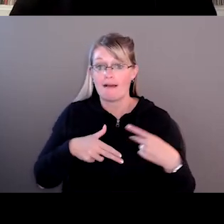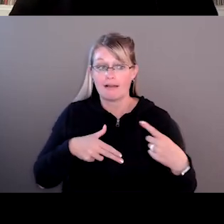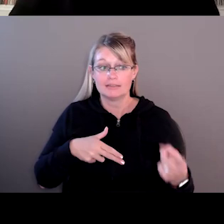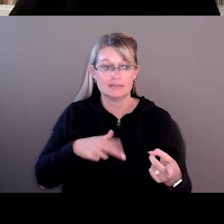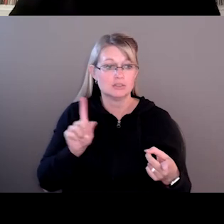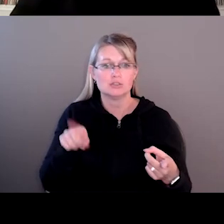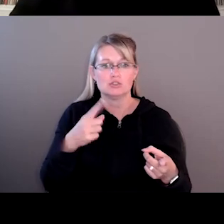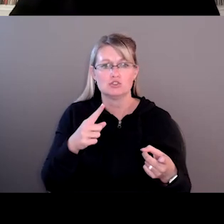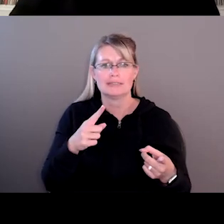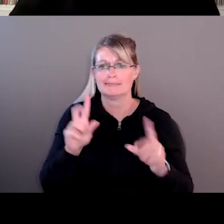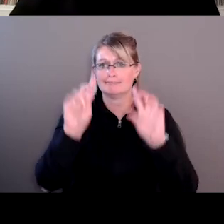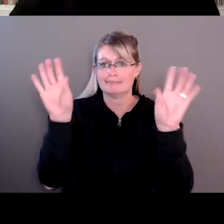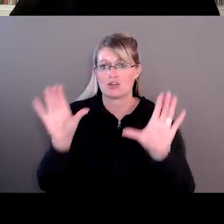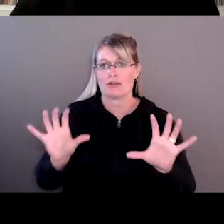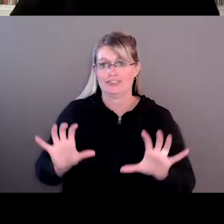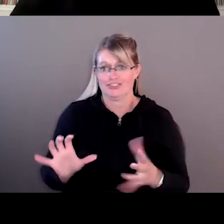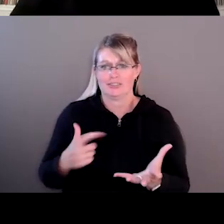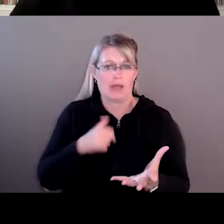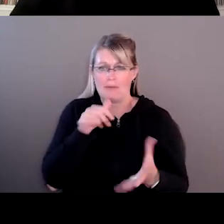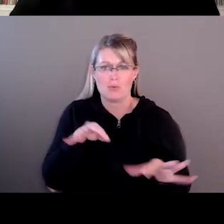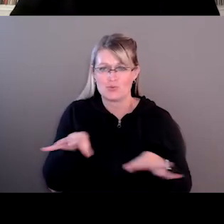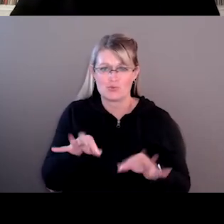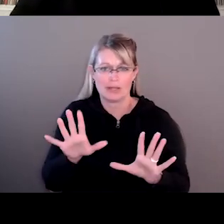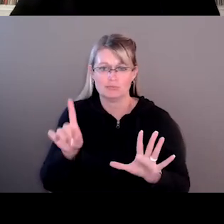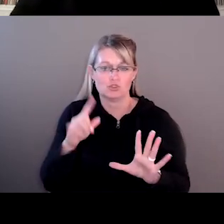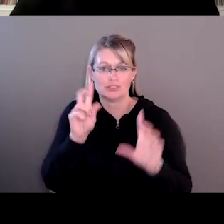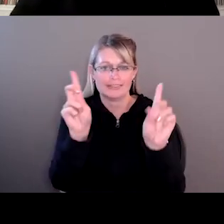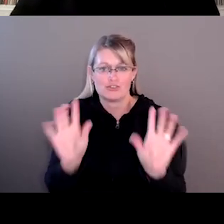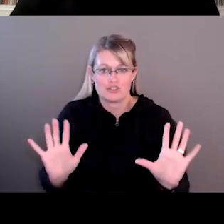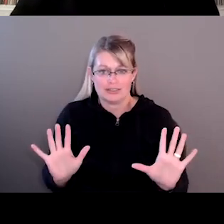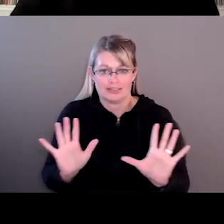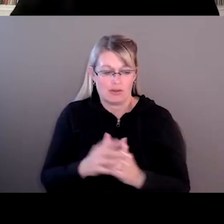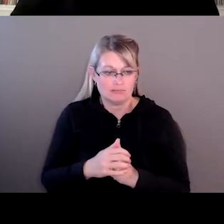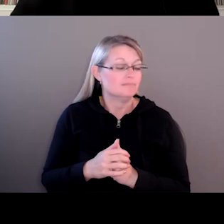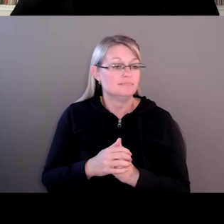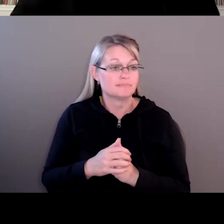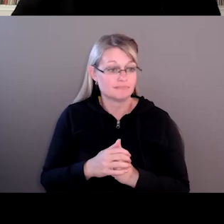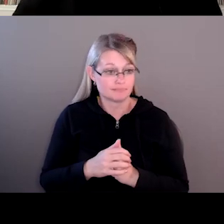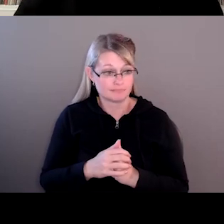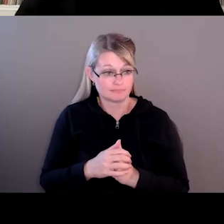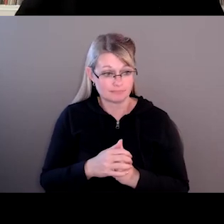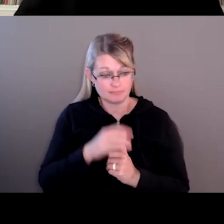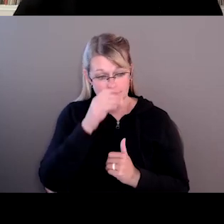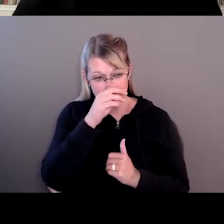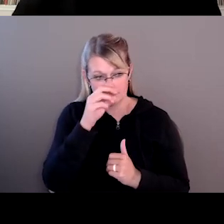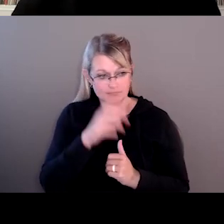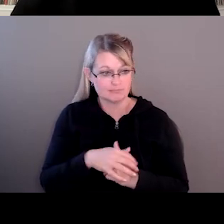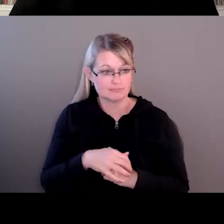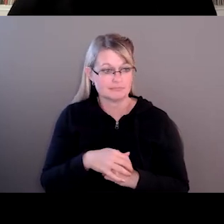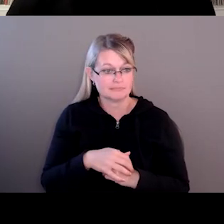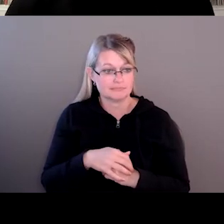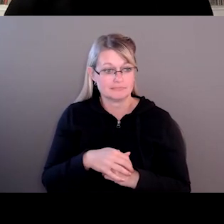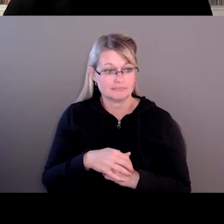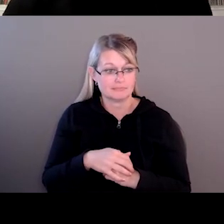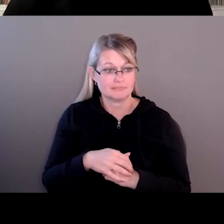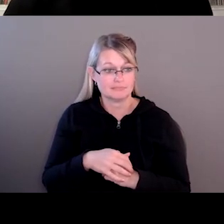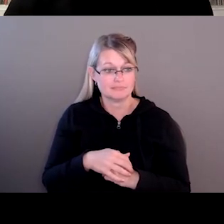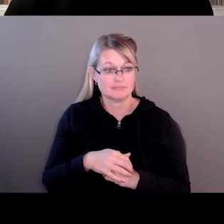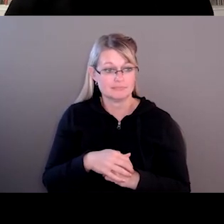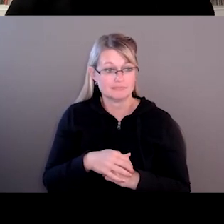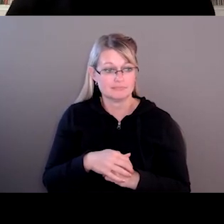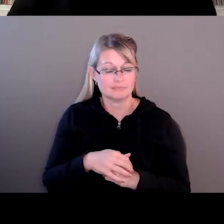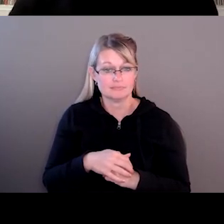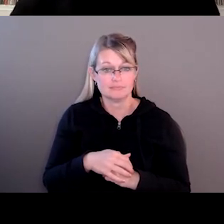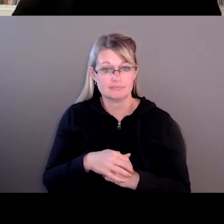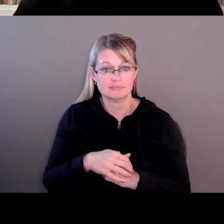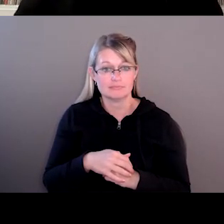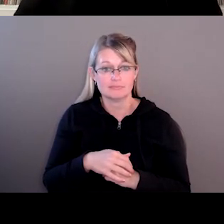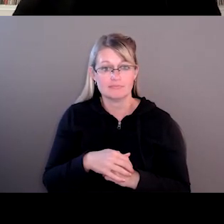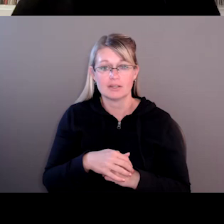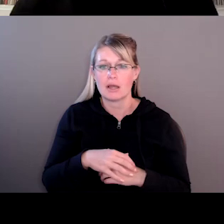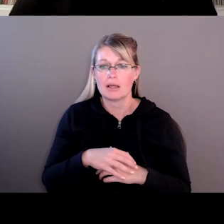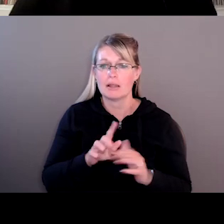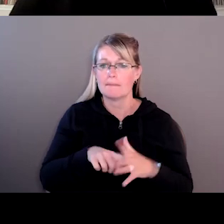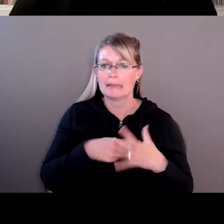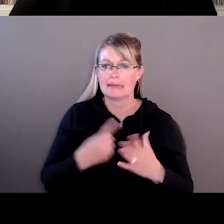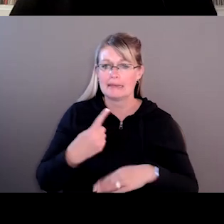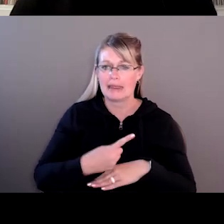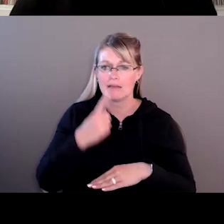decoration. So I won't describe them from that perspective. In the early days of accessibility,